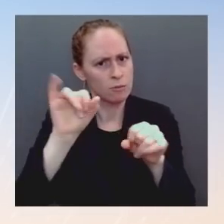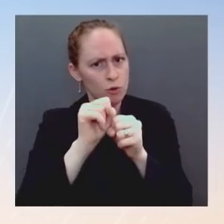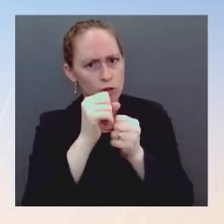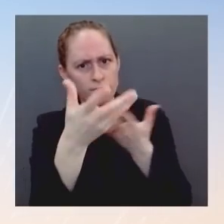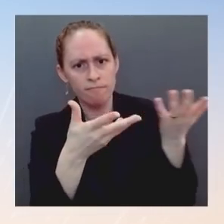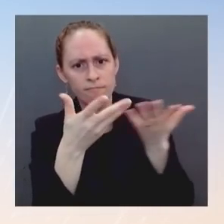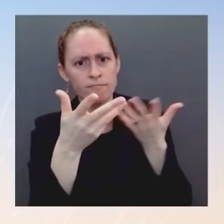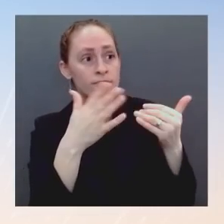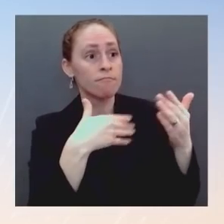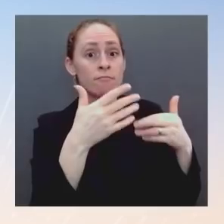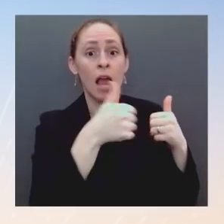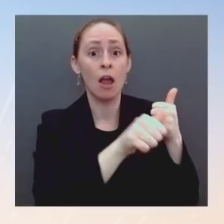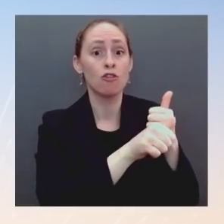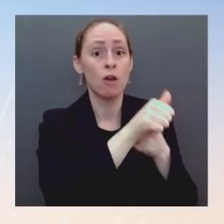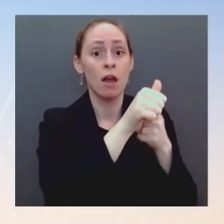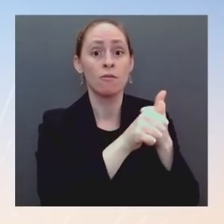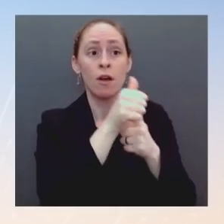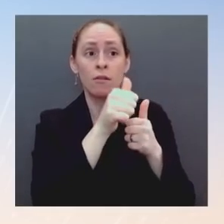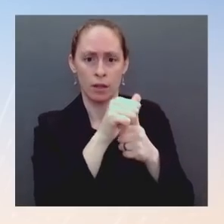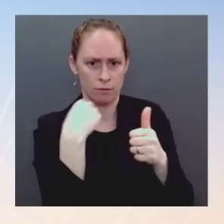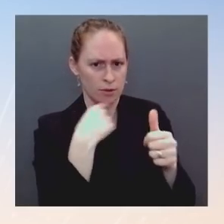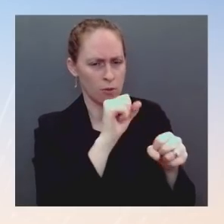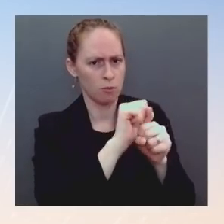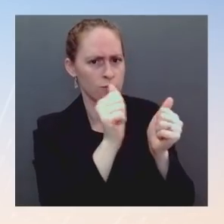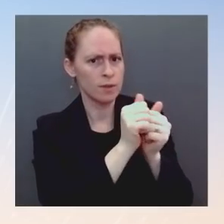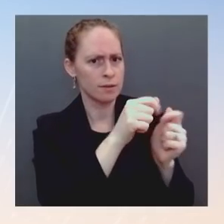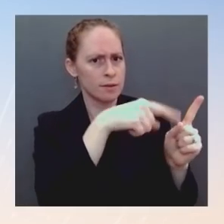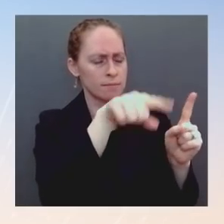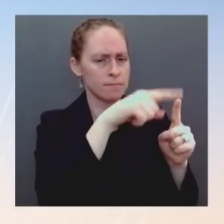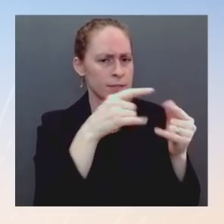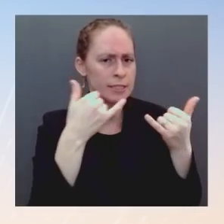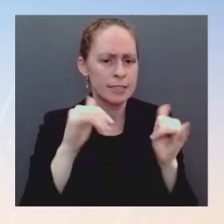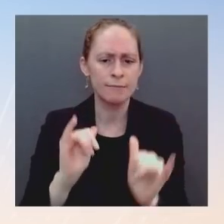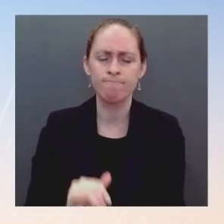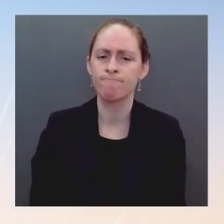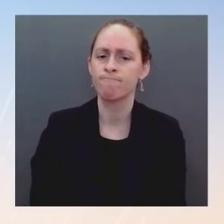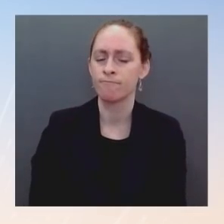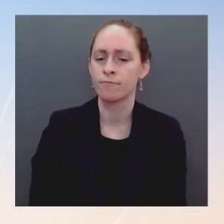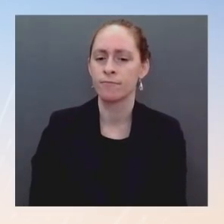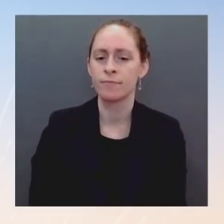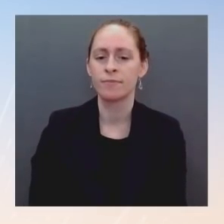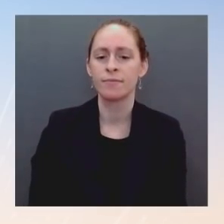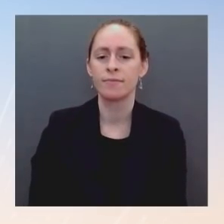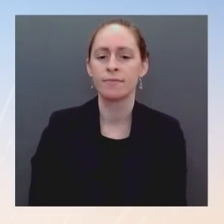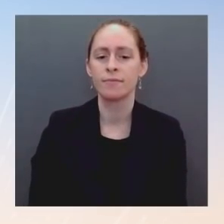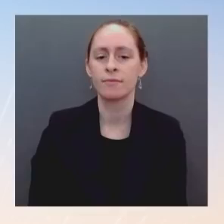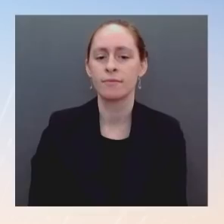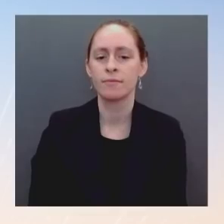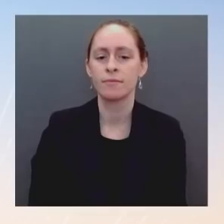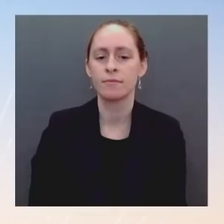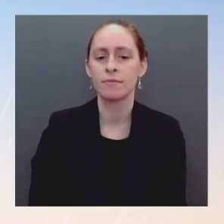The Press: Thanks. I have two. Nikki Haley and Senator Risch wrote an open letter to U.S. Olympic athletes this morning,